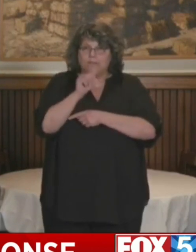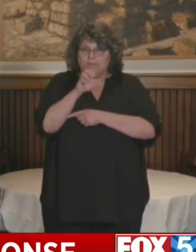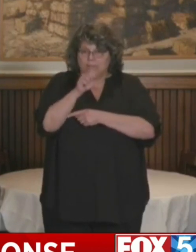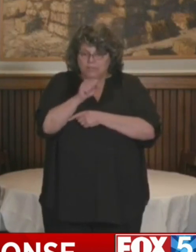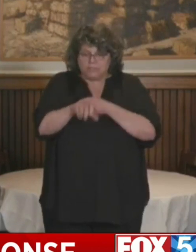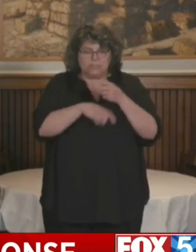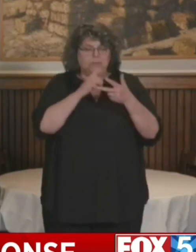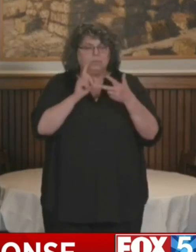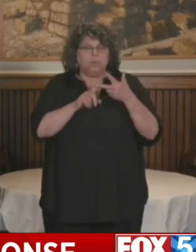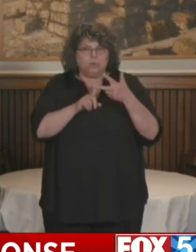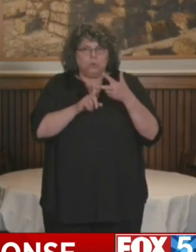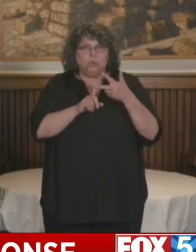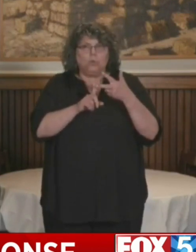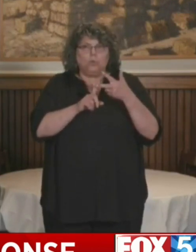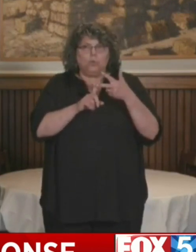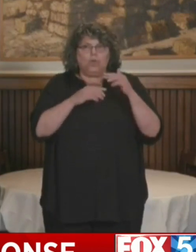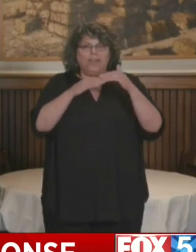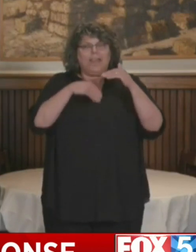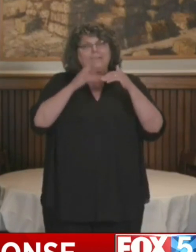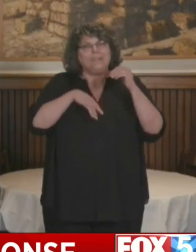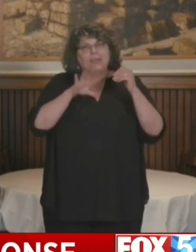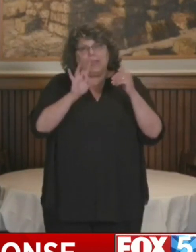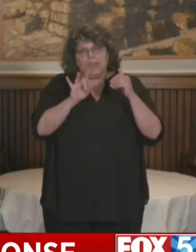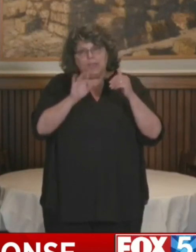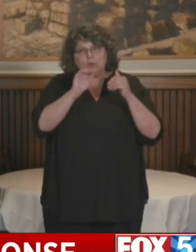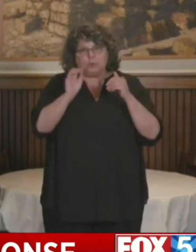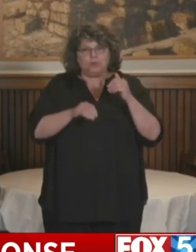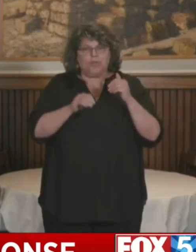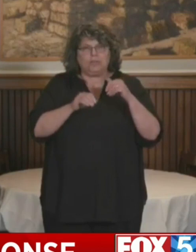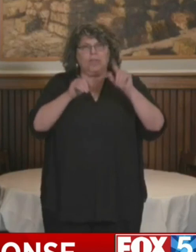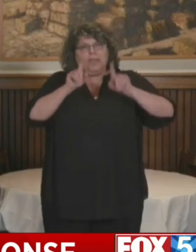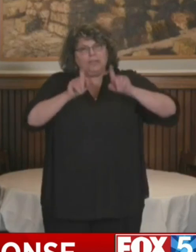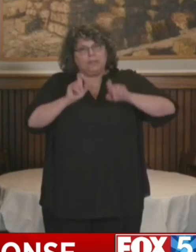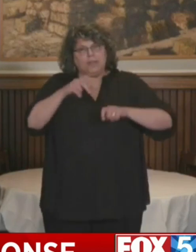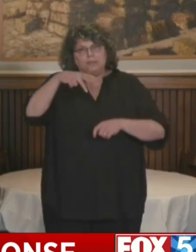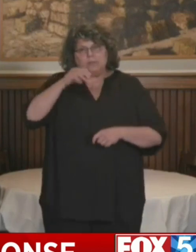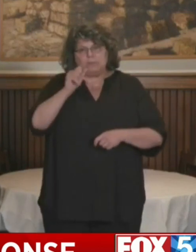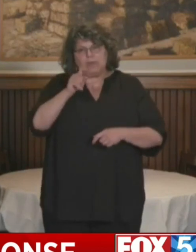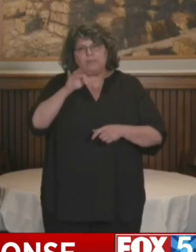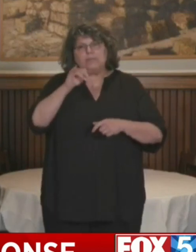ONE OF THE OTHER TO THE 25 PER A 100,000 IN THE PAST 14 DAYS